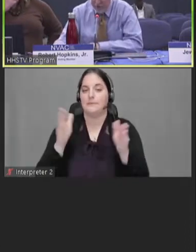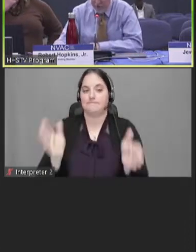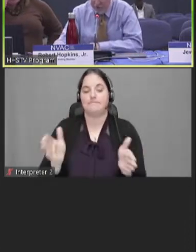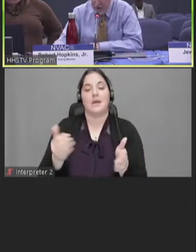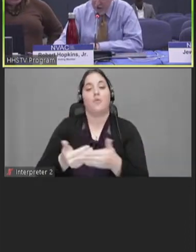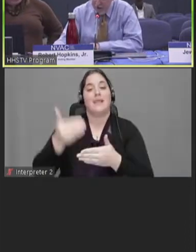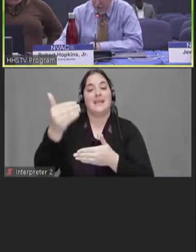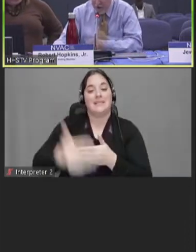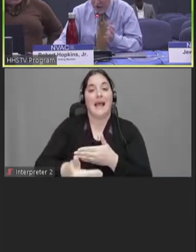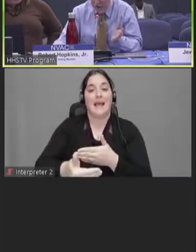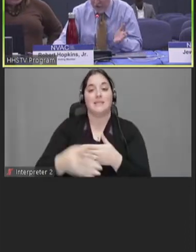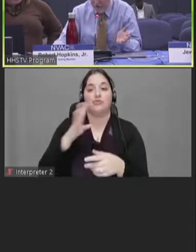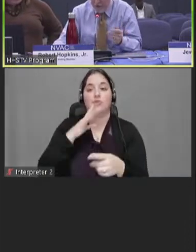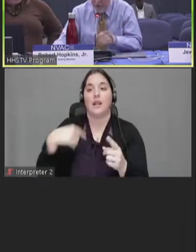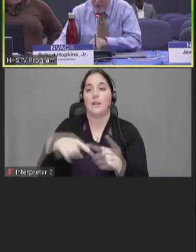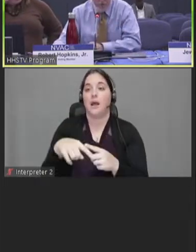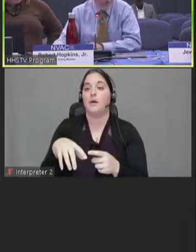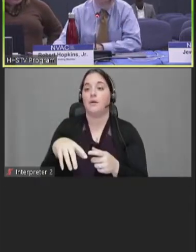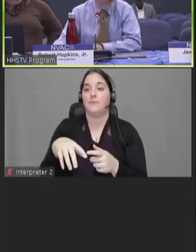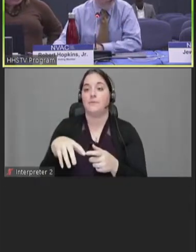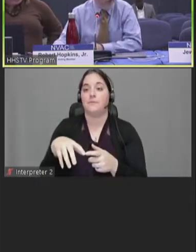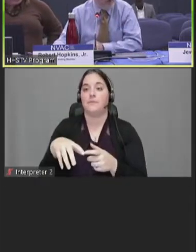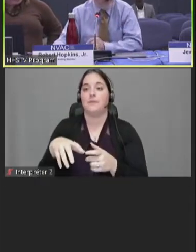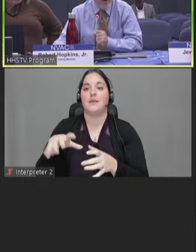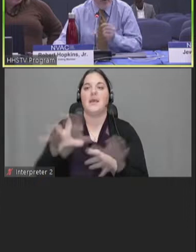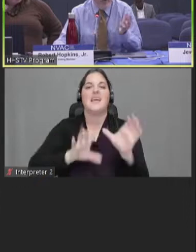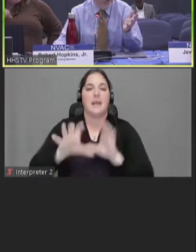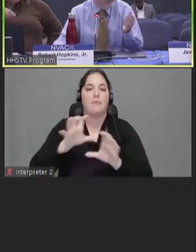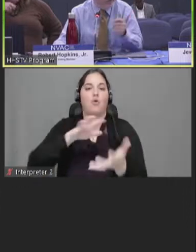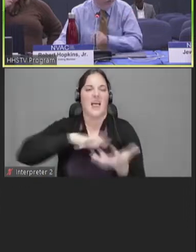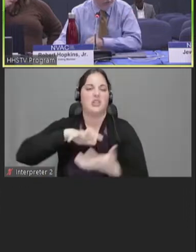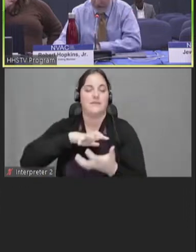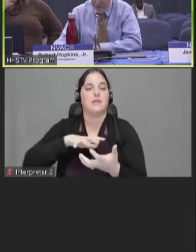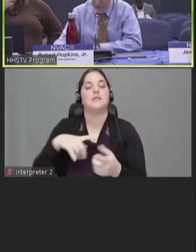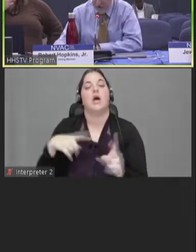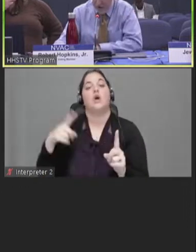and I'm going to ask the members of the panel that are here to take the stage.